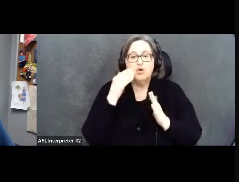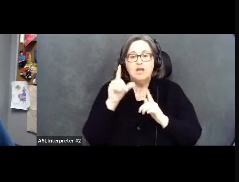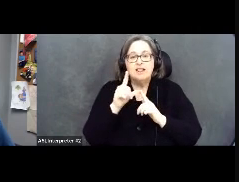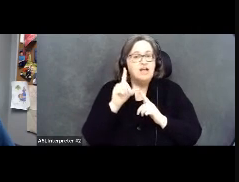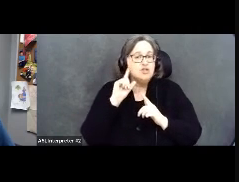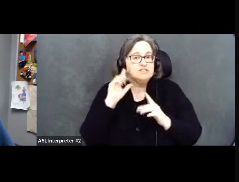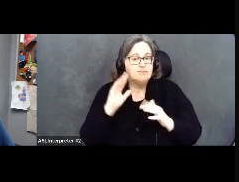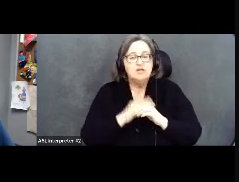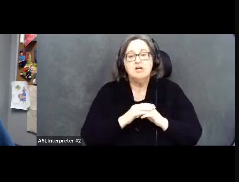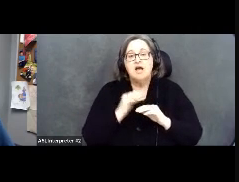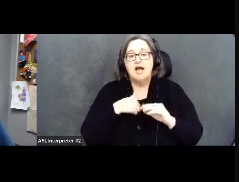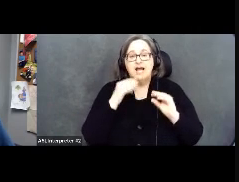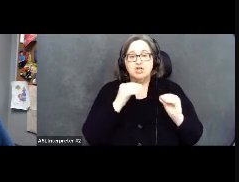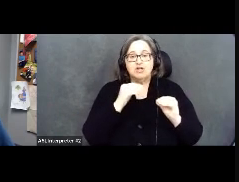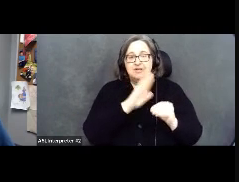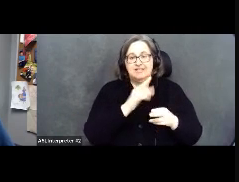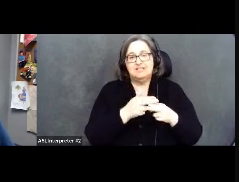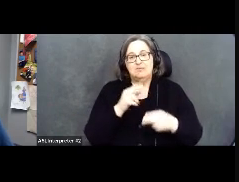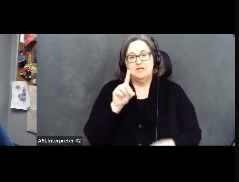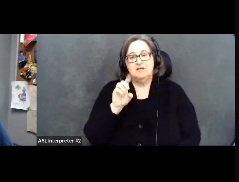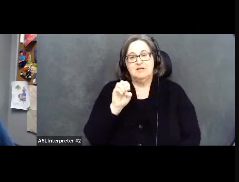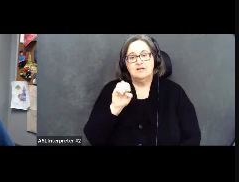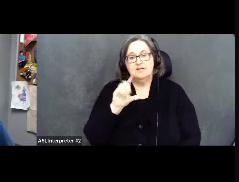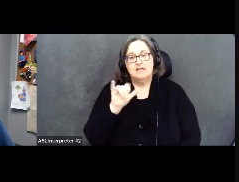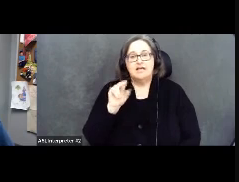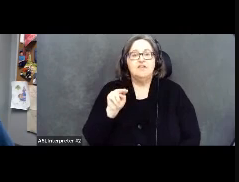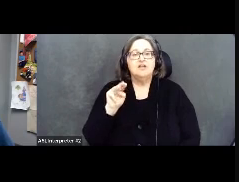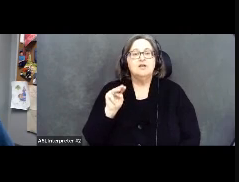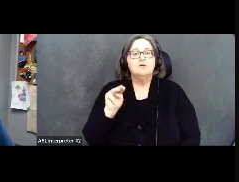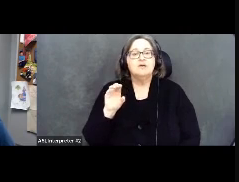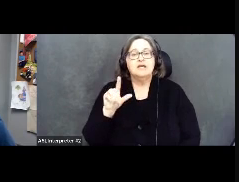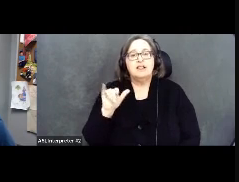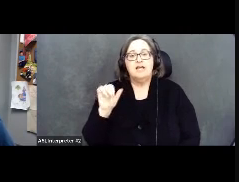I taught him his name. He knows how old he is. He is starting